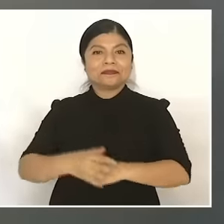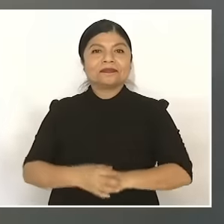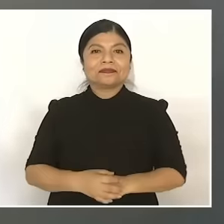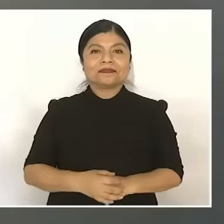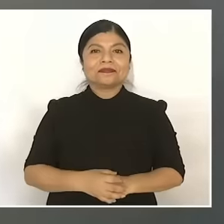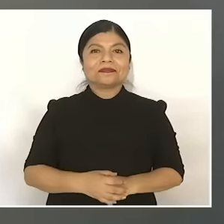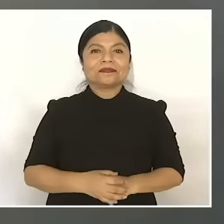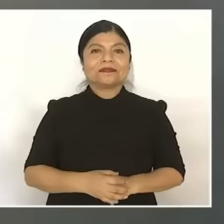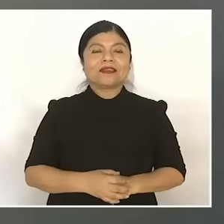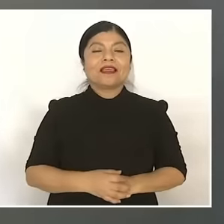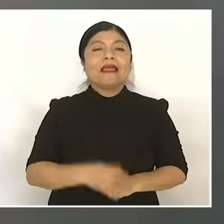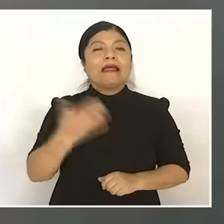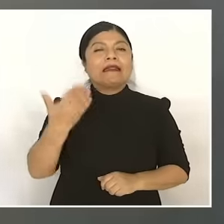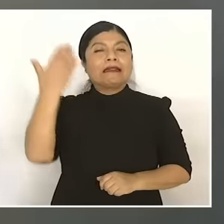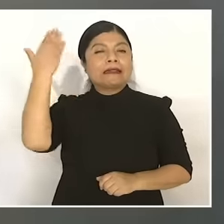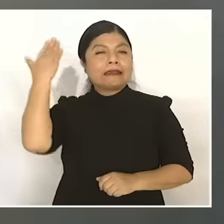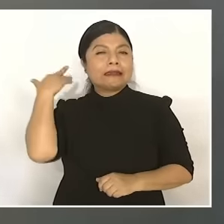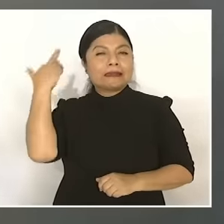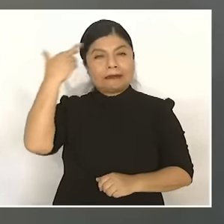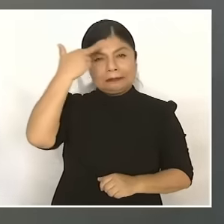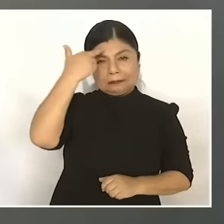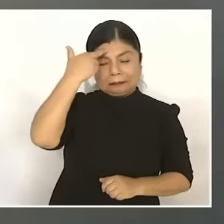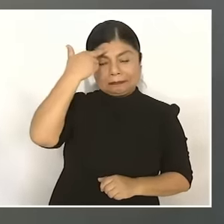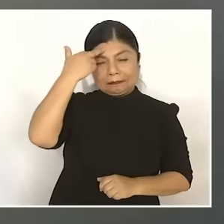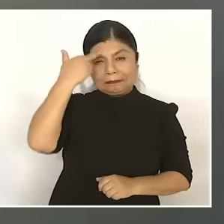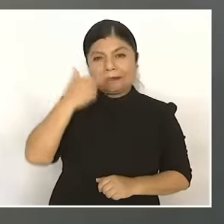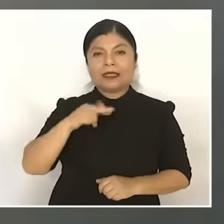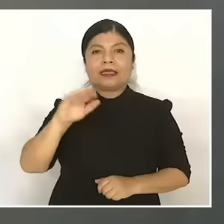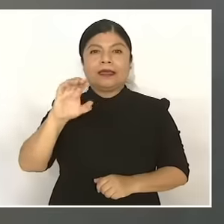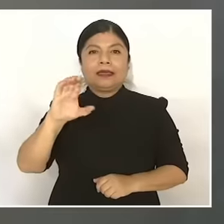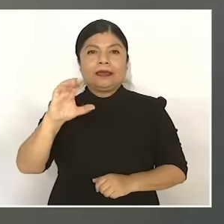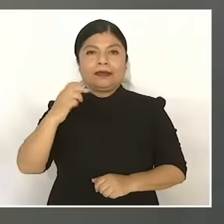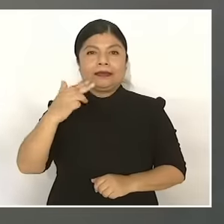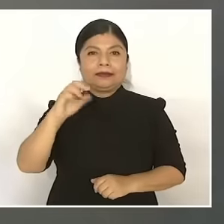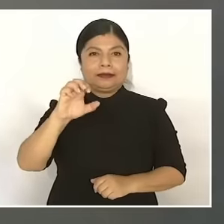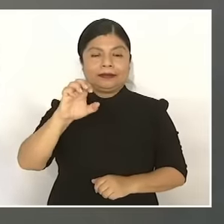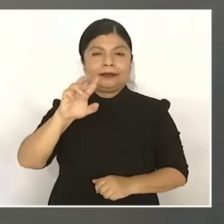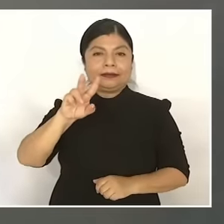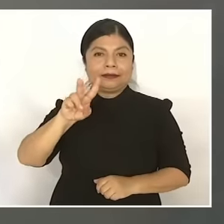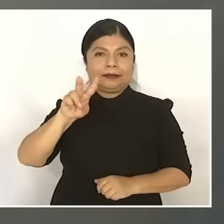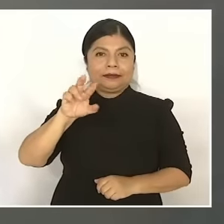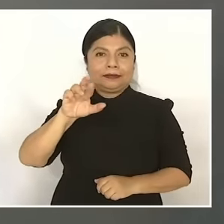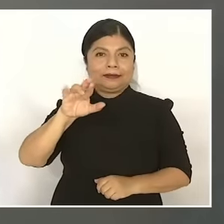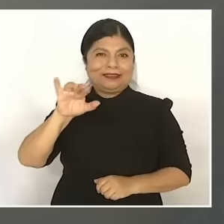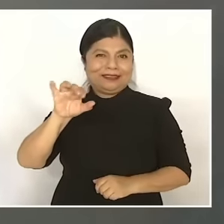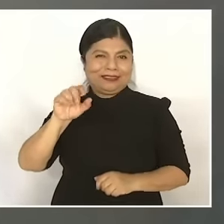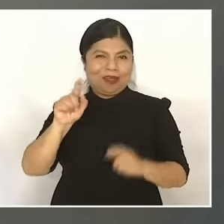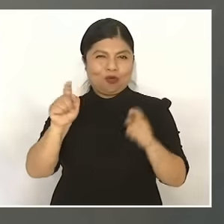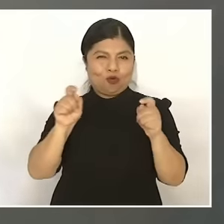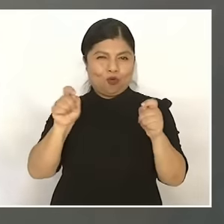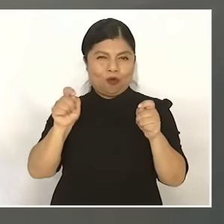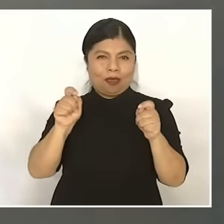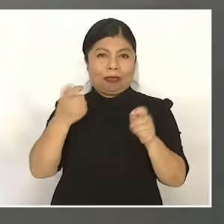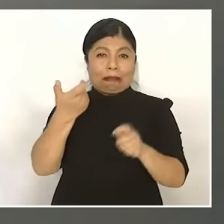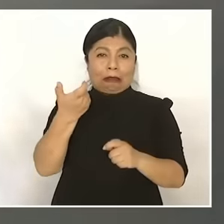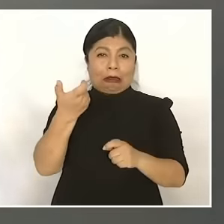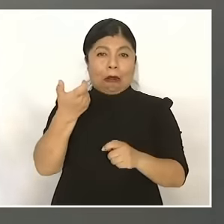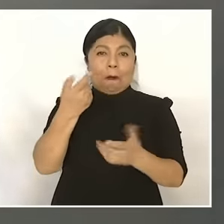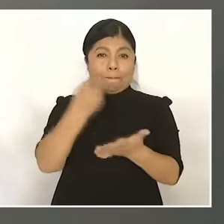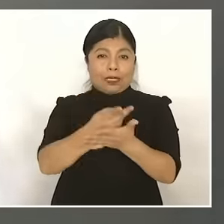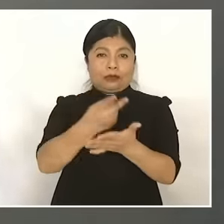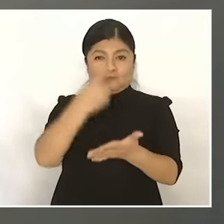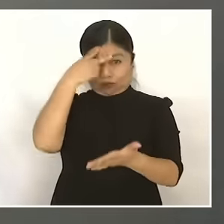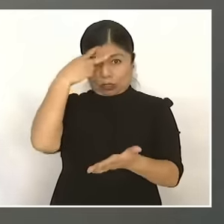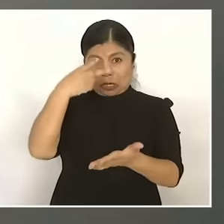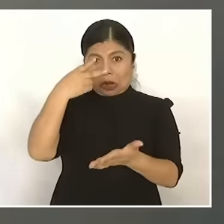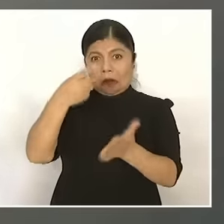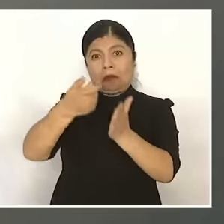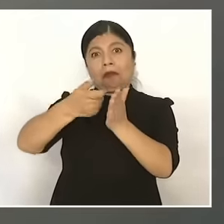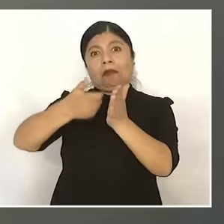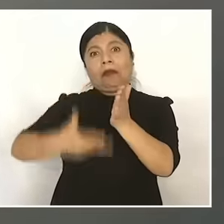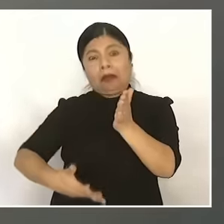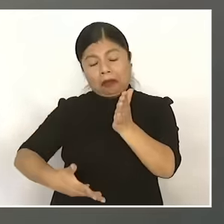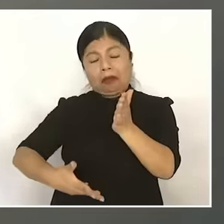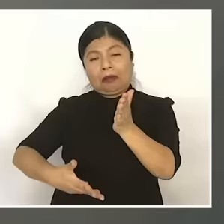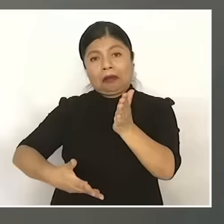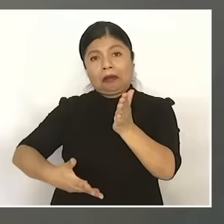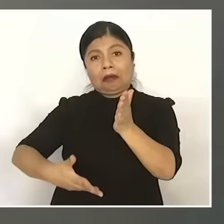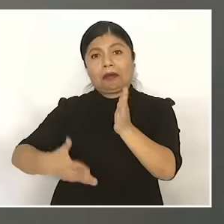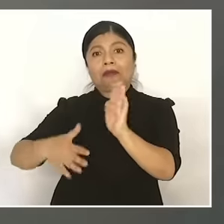the peso was devalued with López Portillo the peso was devalued this for the youngest this one then